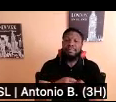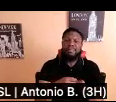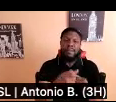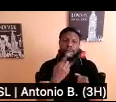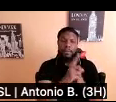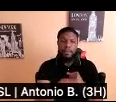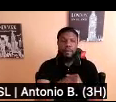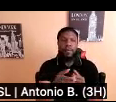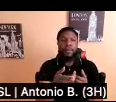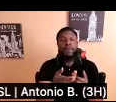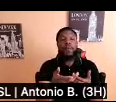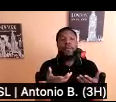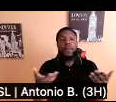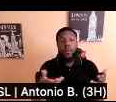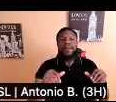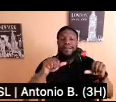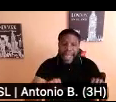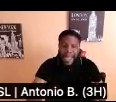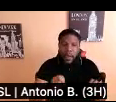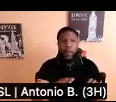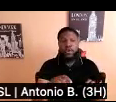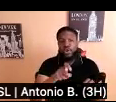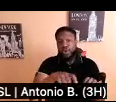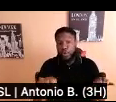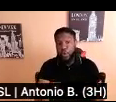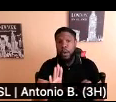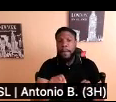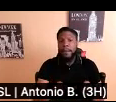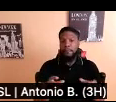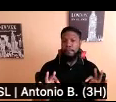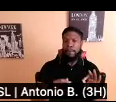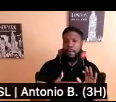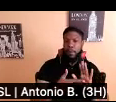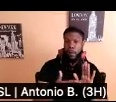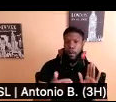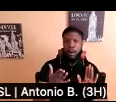but what made minimal marking suggestions stand out as a sub theme is that they offered